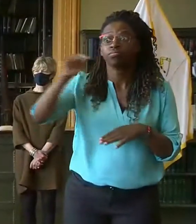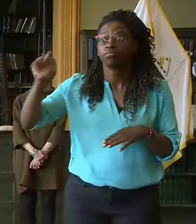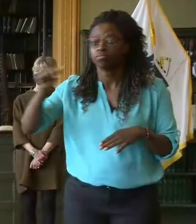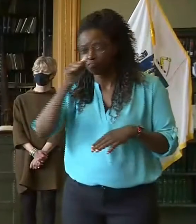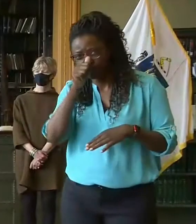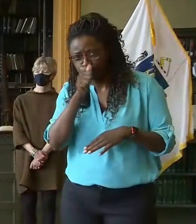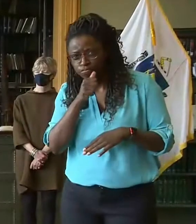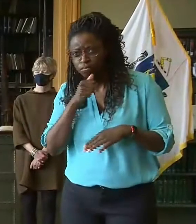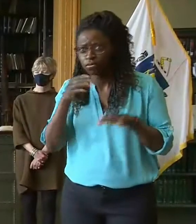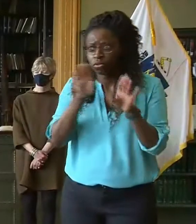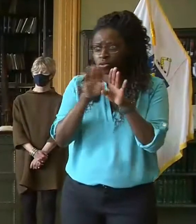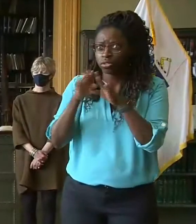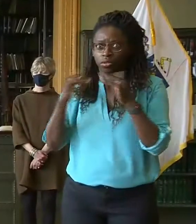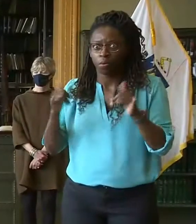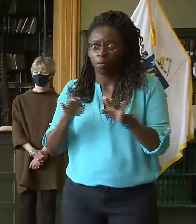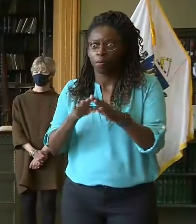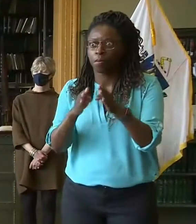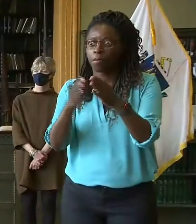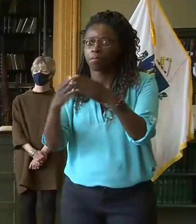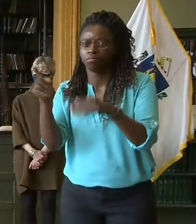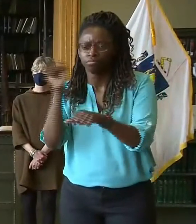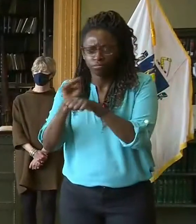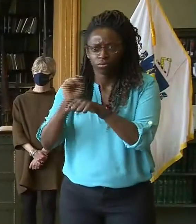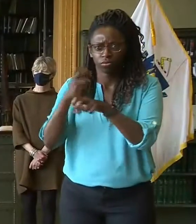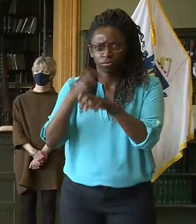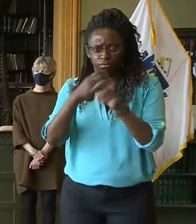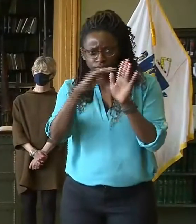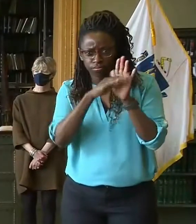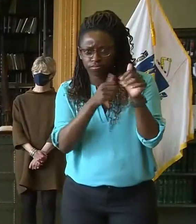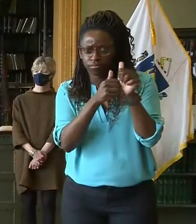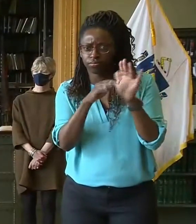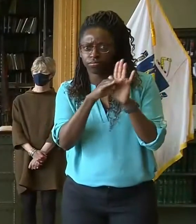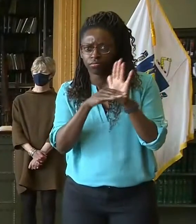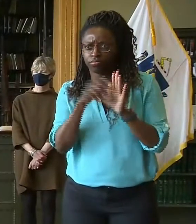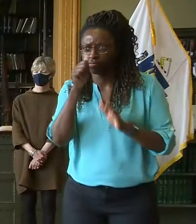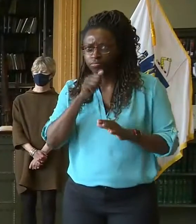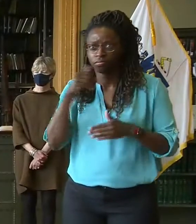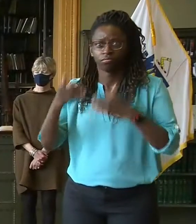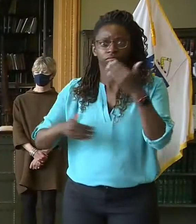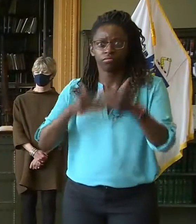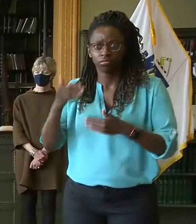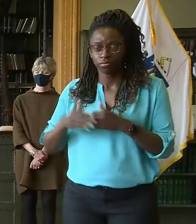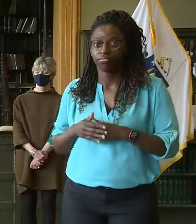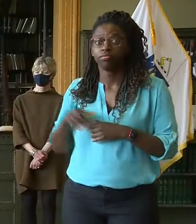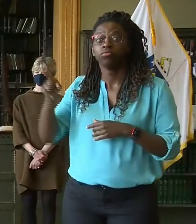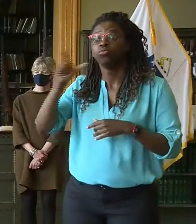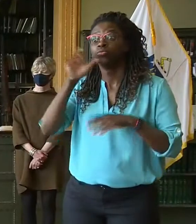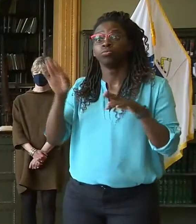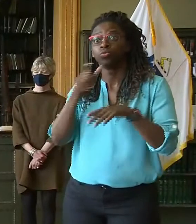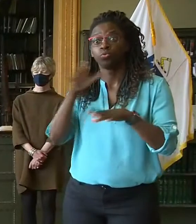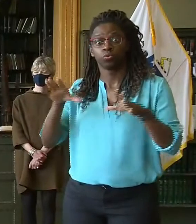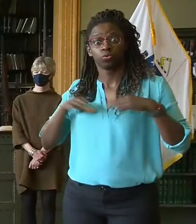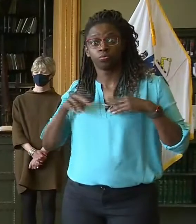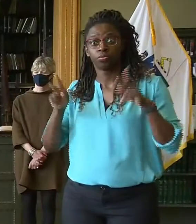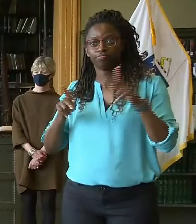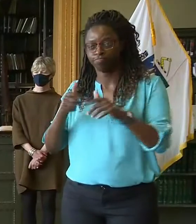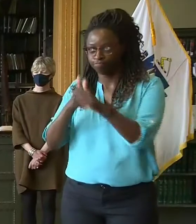COMMUNITIES ACROSS THE STATE PART THROUGHOUT THIS PAST YEAR. THANK YOU TO OUR BUSINESS